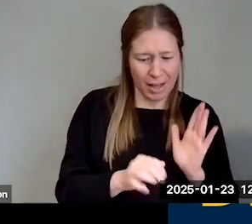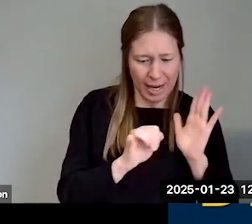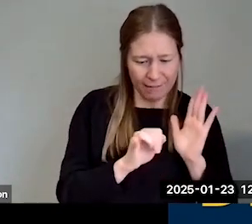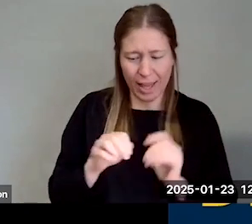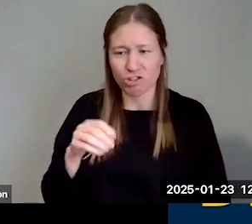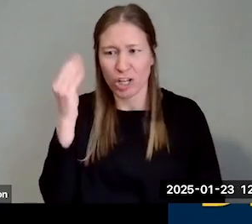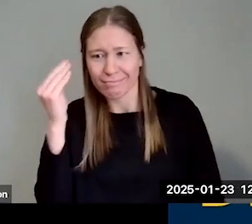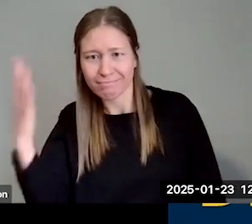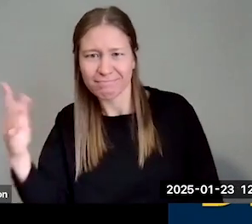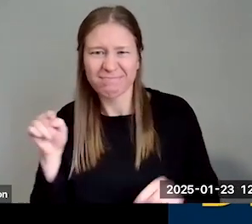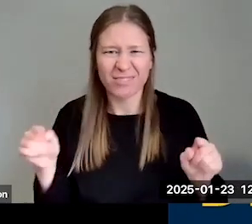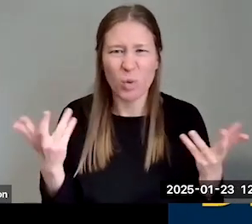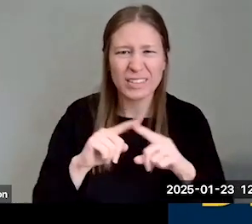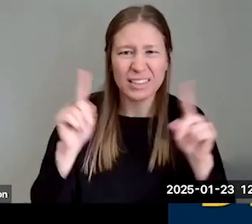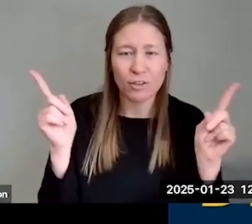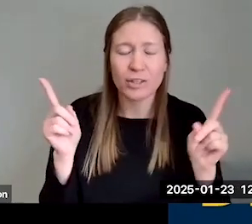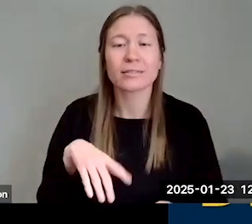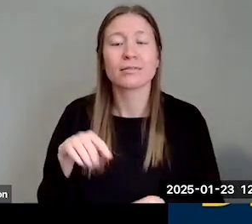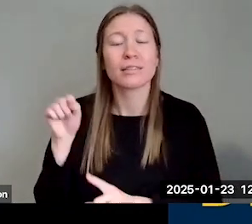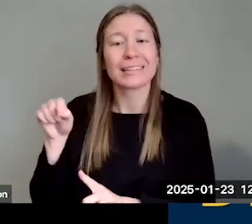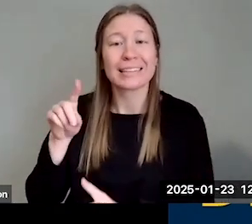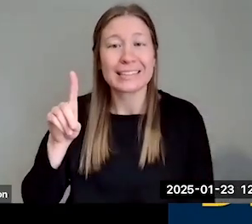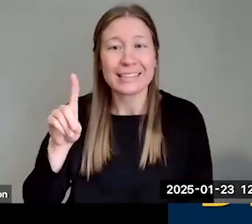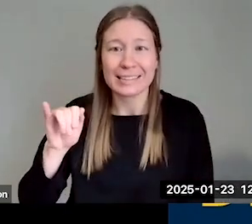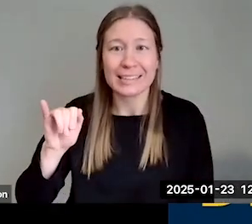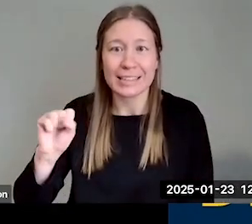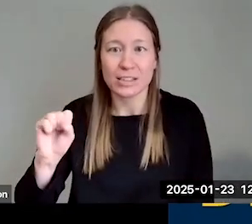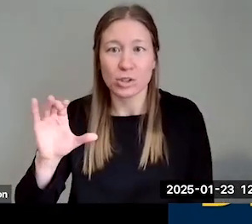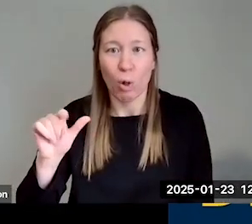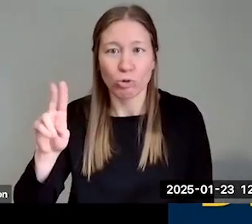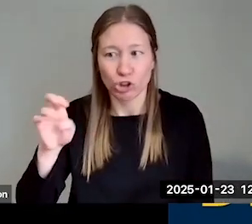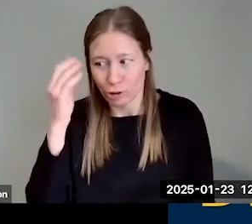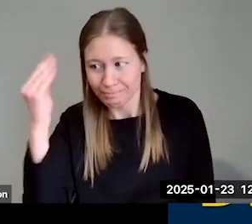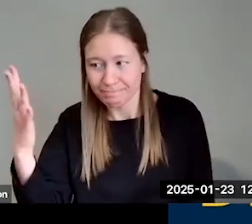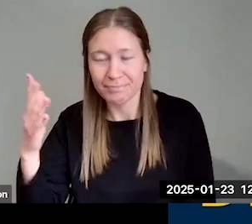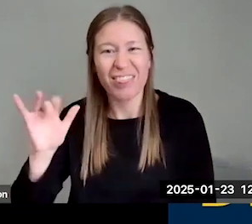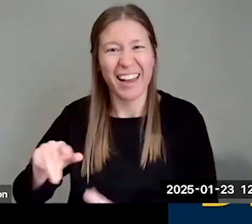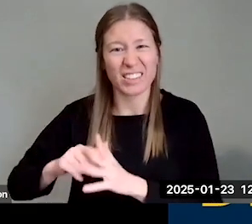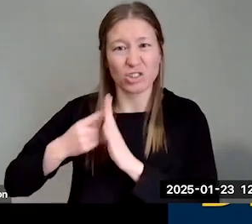So disability disclosure is of course initiated by the applicant, employee or student